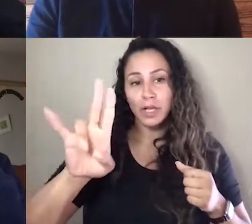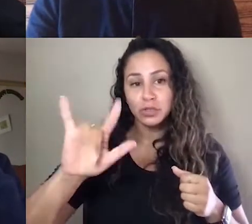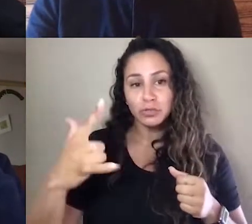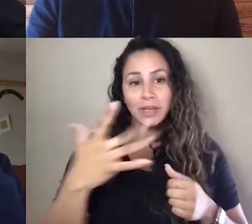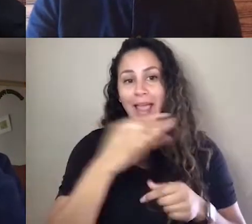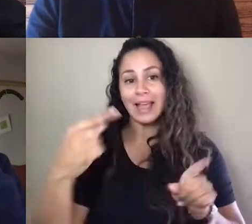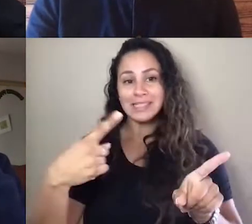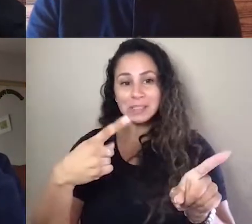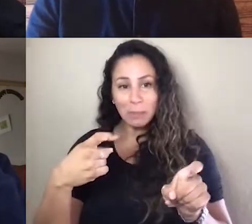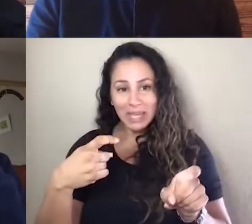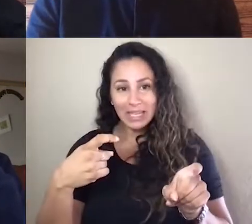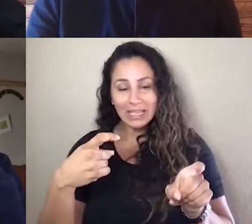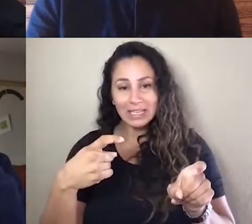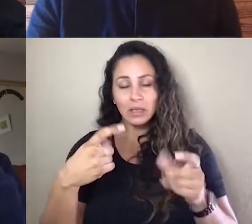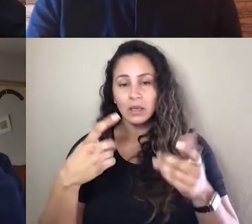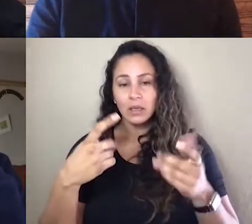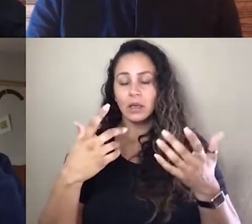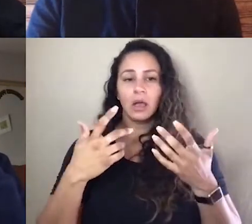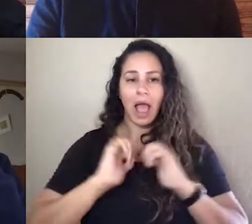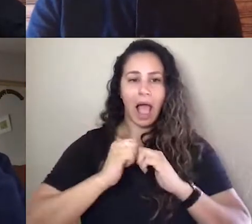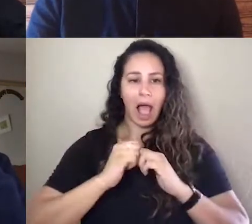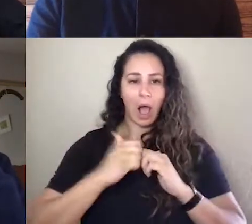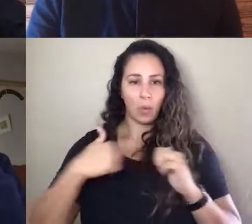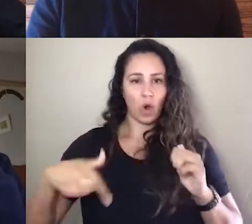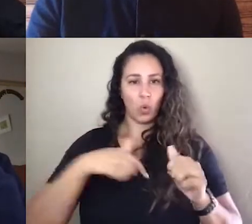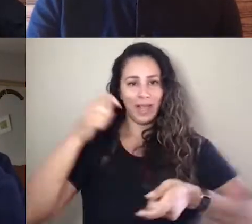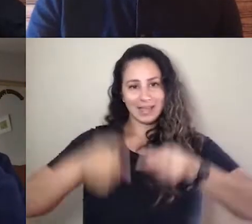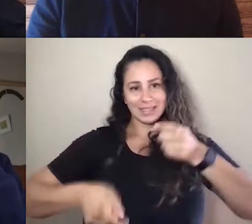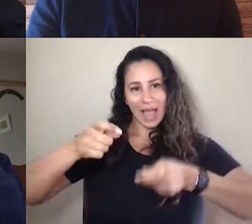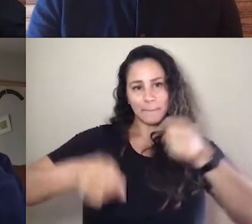SPEED, HOW ARE WE ADAPTING TO THE EVER-CHANGING WORLD